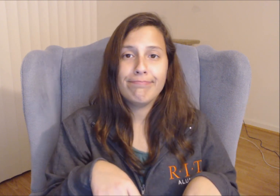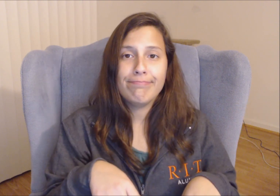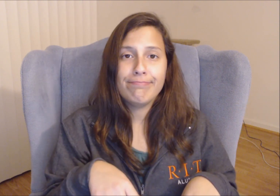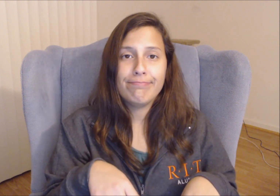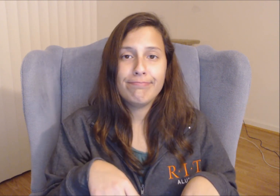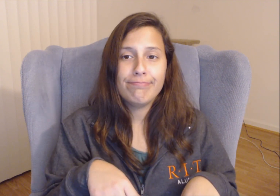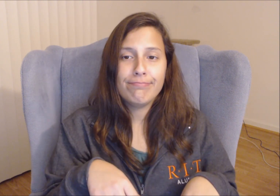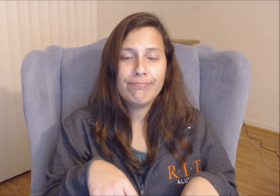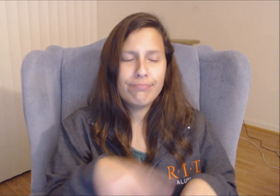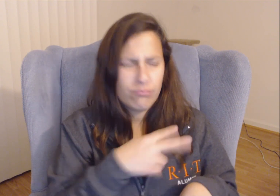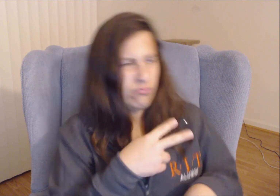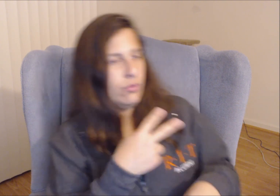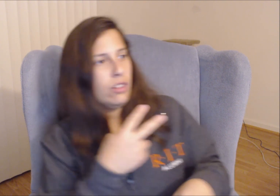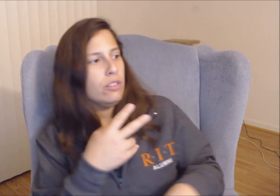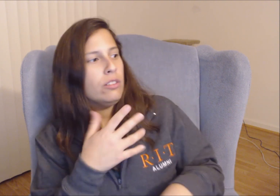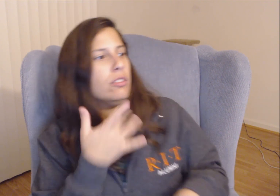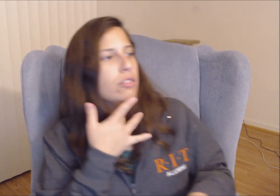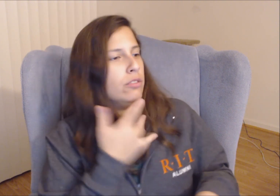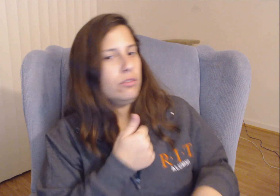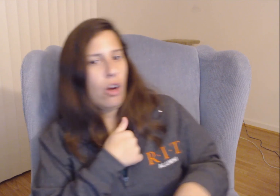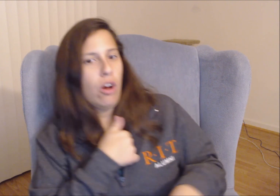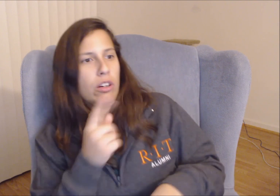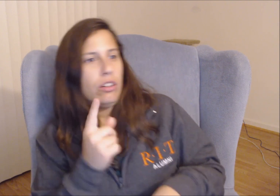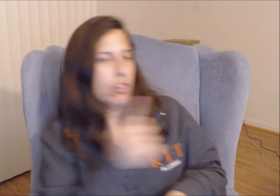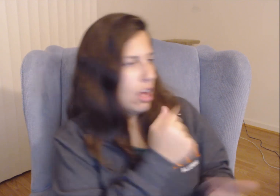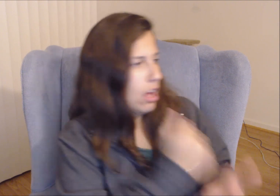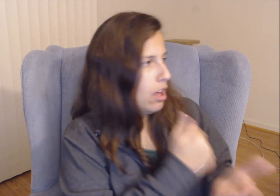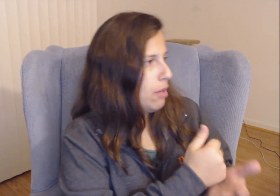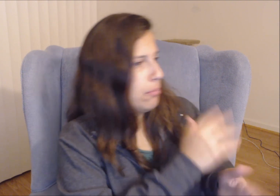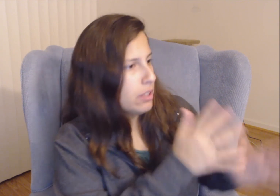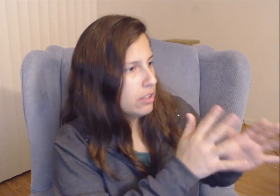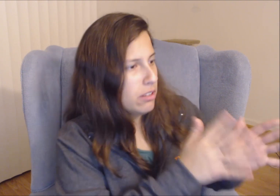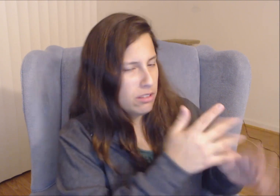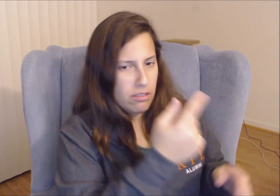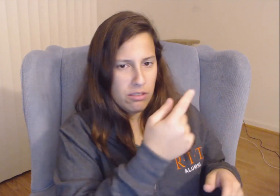I looked back to the screen and then ... Someone is already waiting at the window! Sorry!